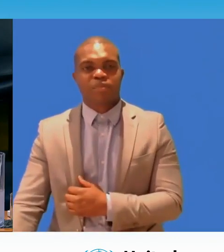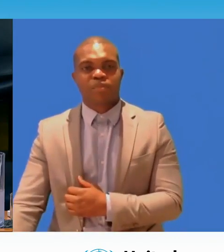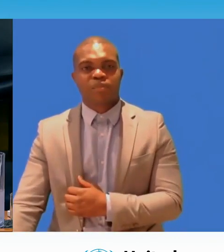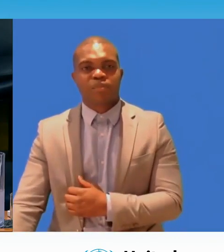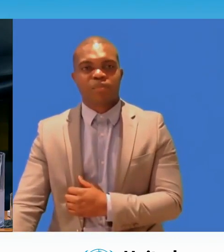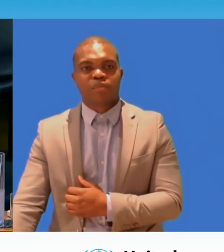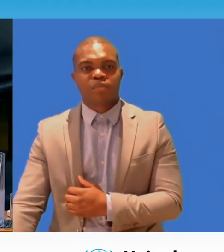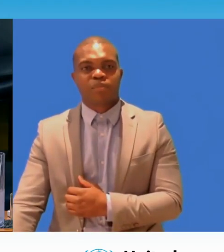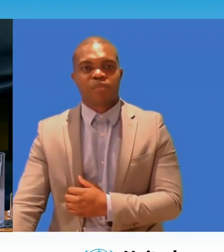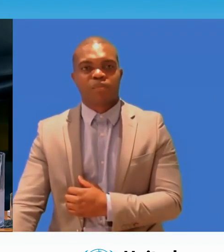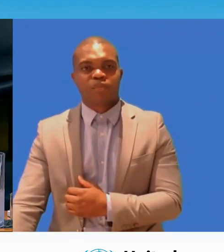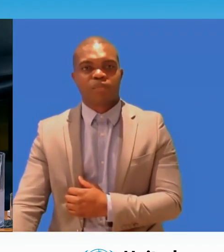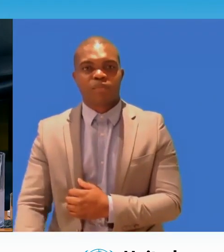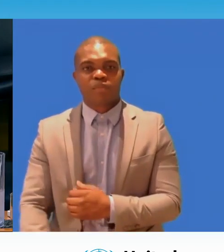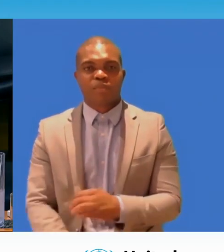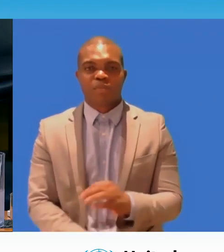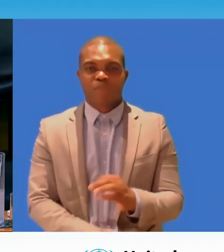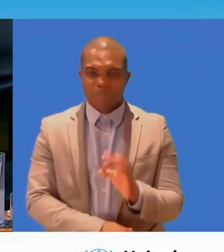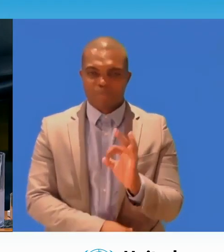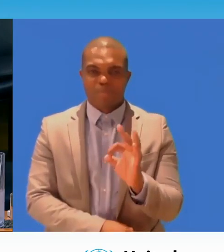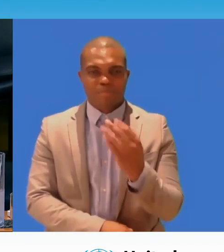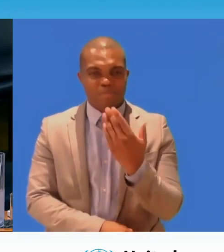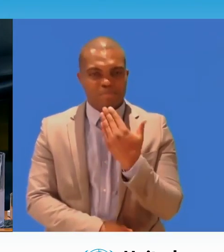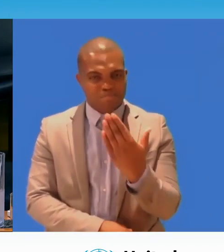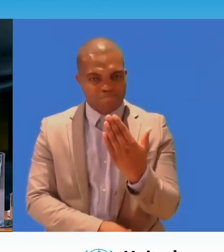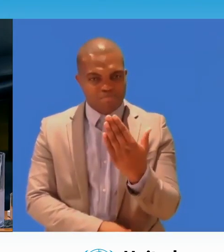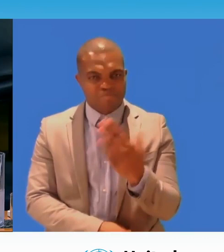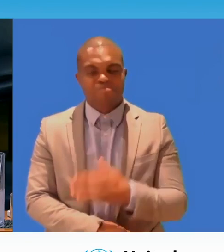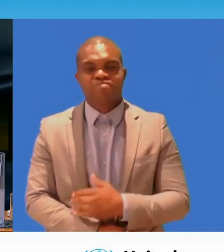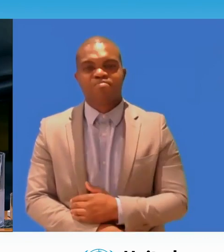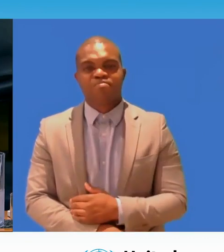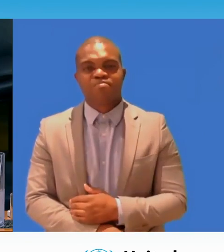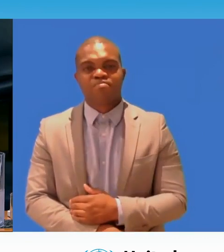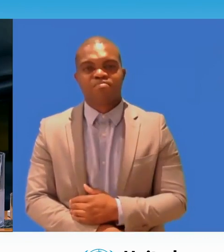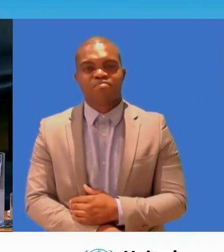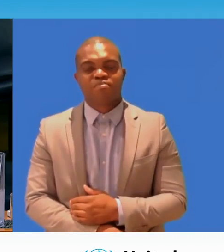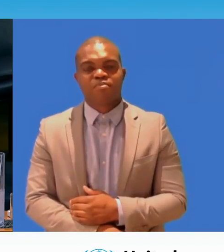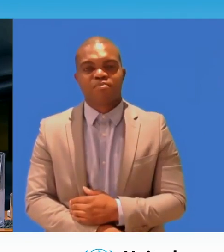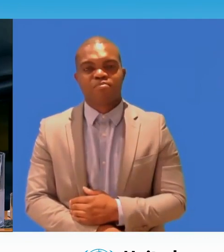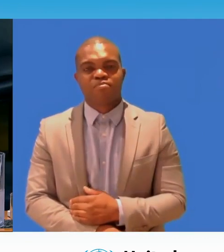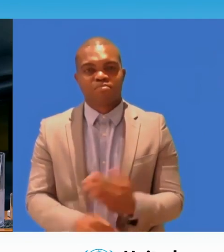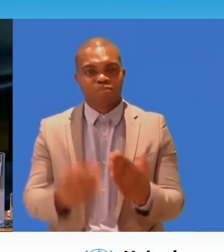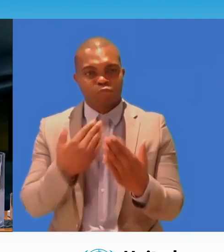thank you so much for giving us the opportunity to share our perspectives and learning on this